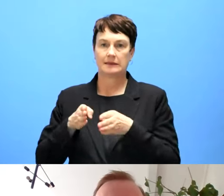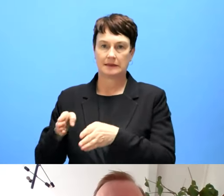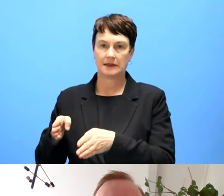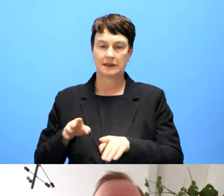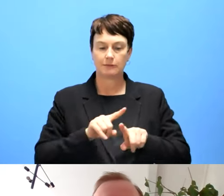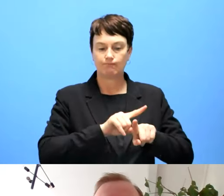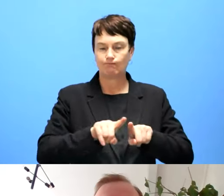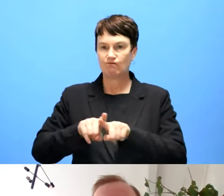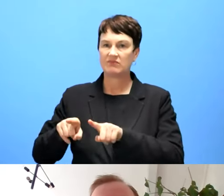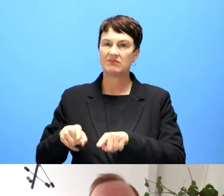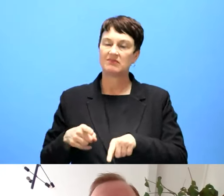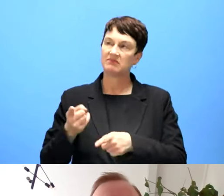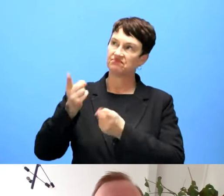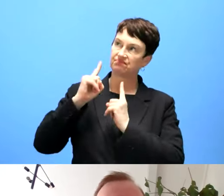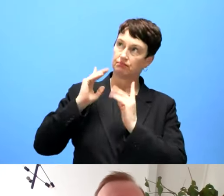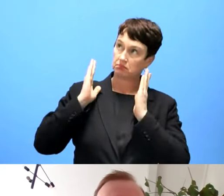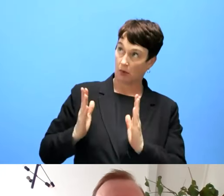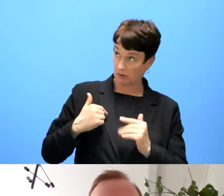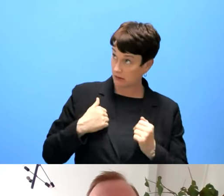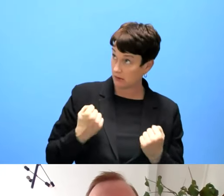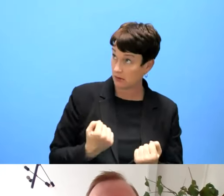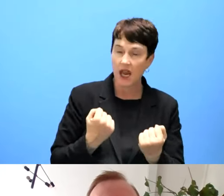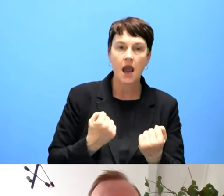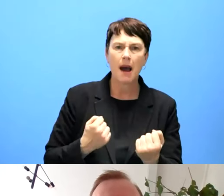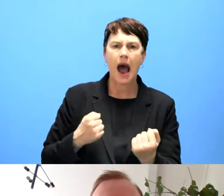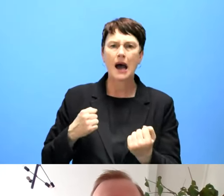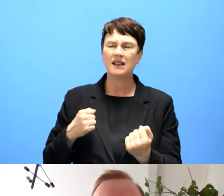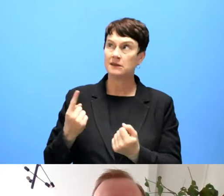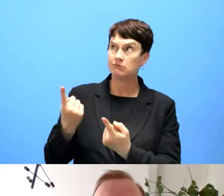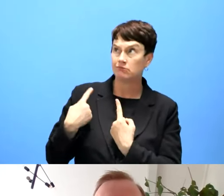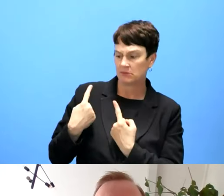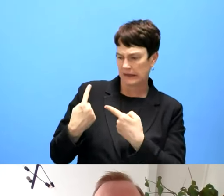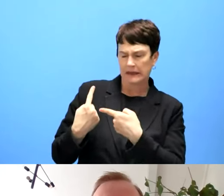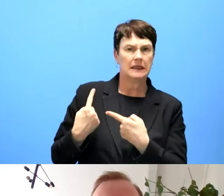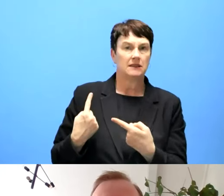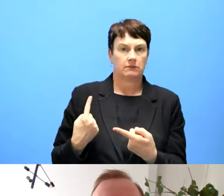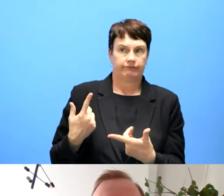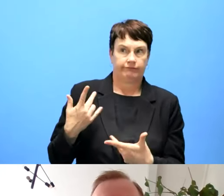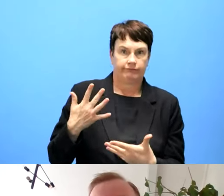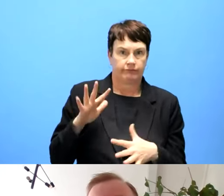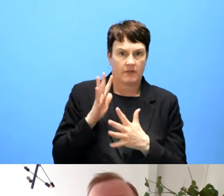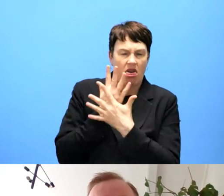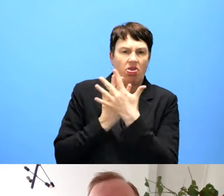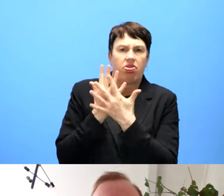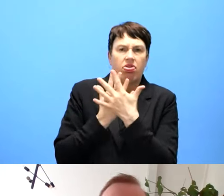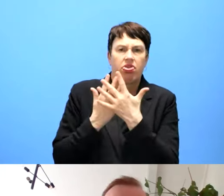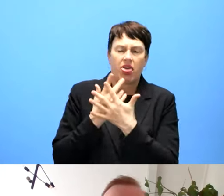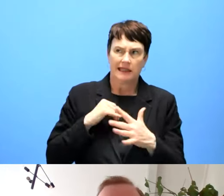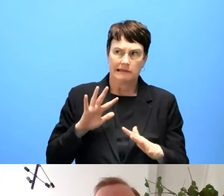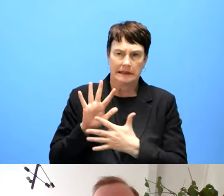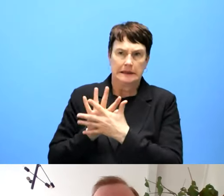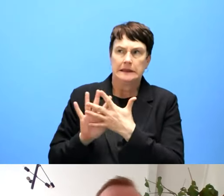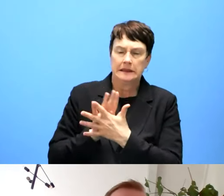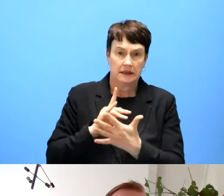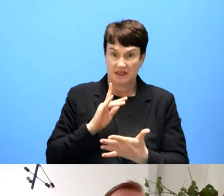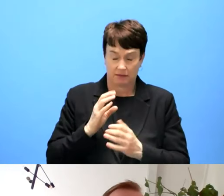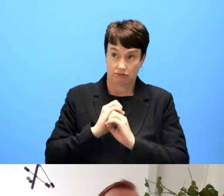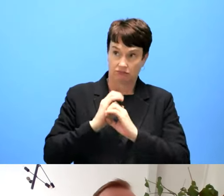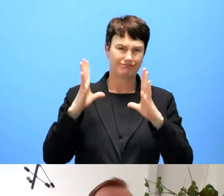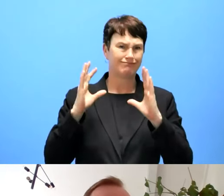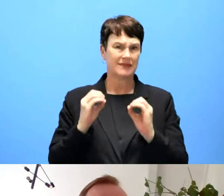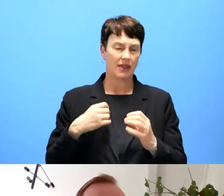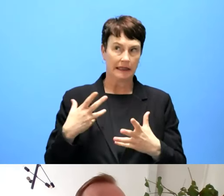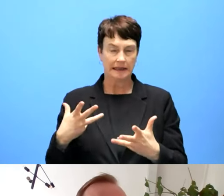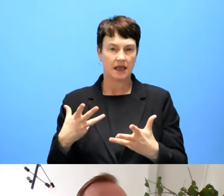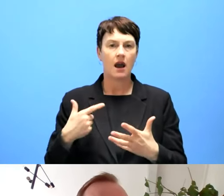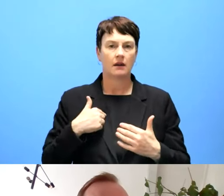well, was too vague or not well defined enough to it actually, I think the way that it is